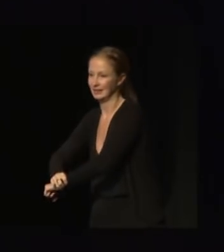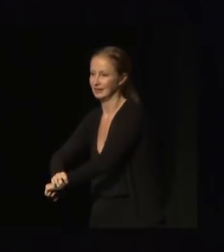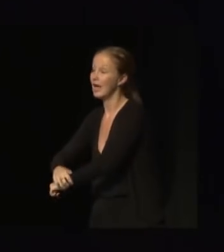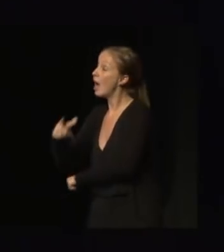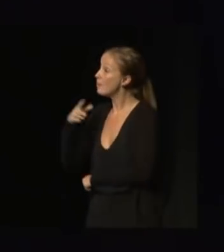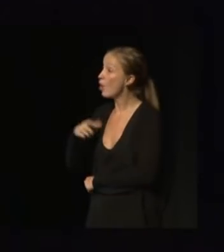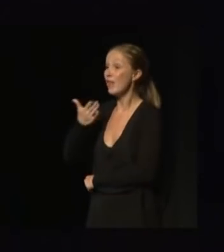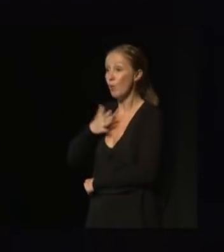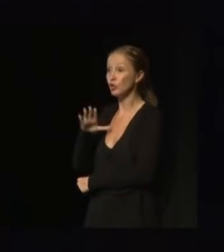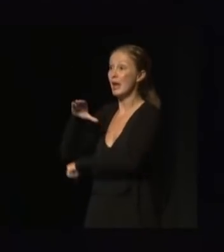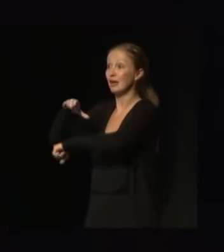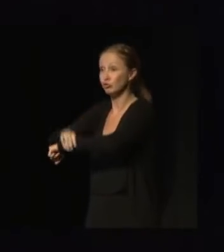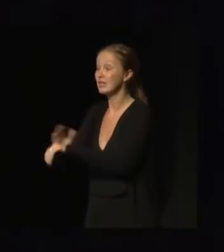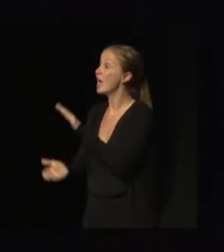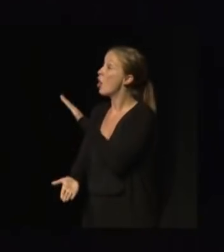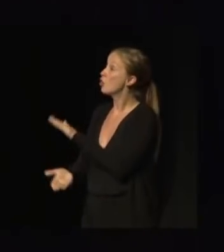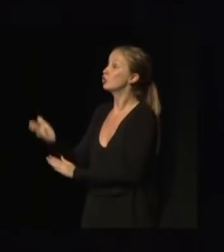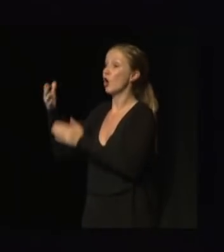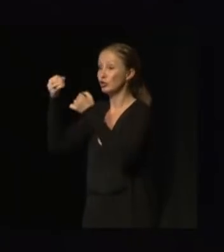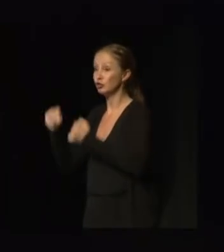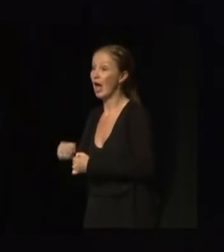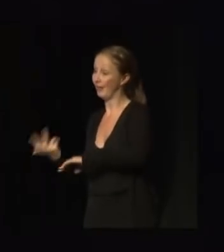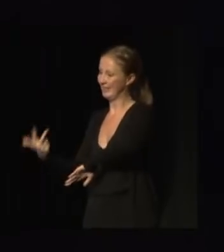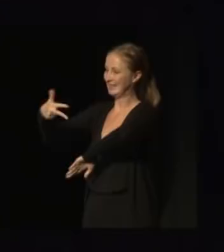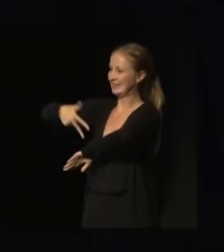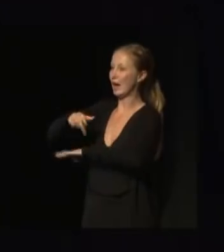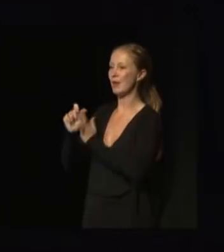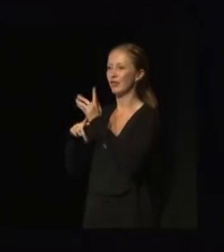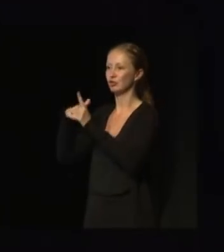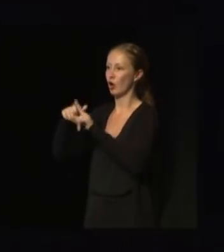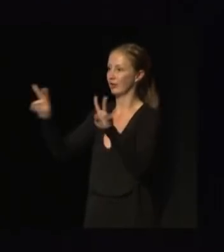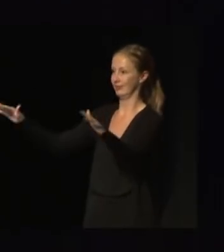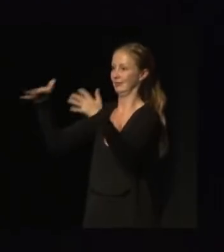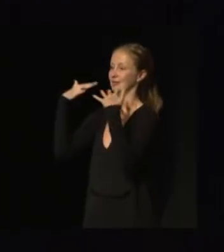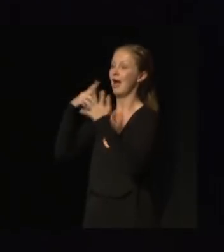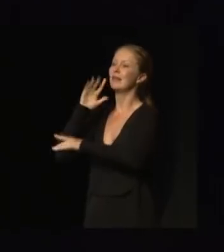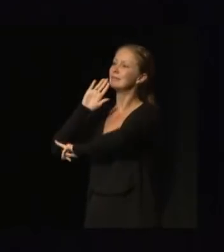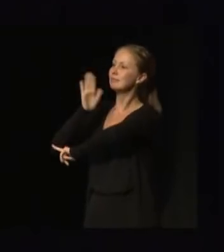to be arrested, go to prison, speak from the dock, and then have the whole big celebration